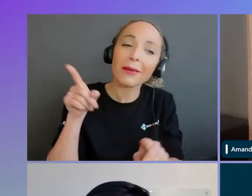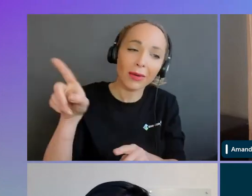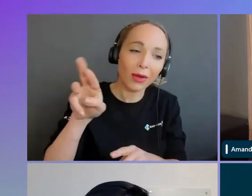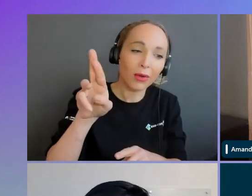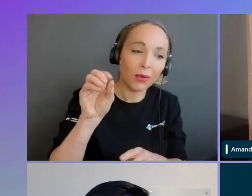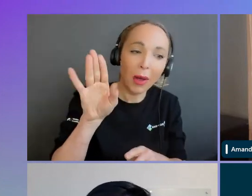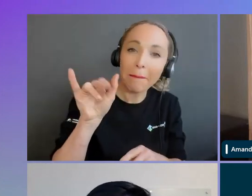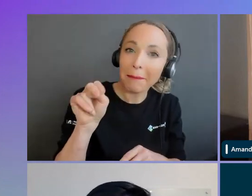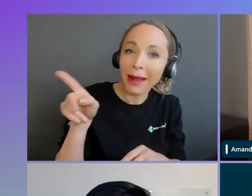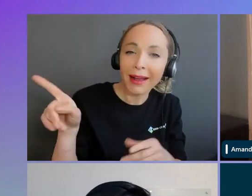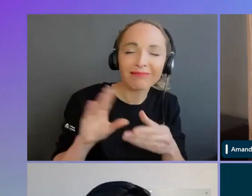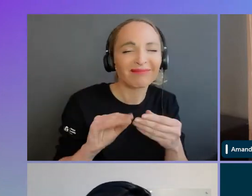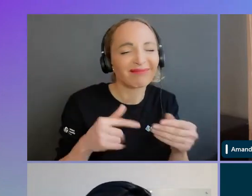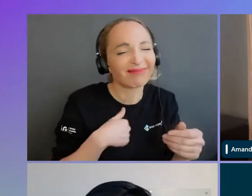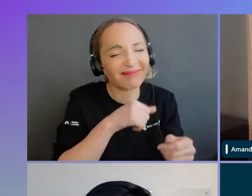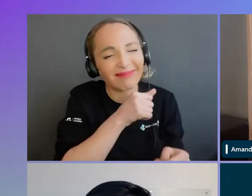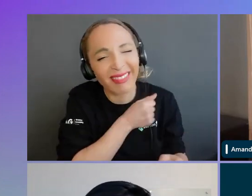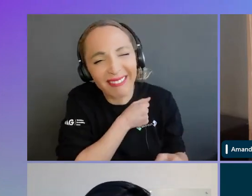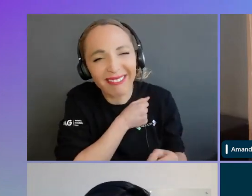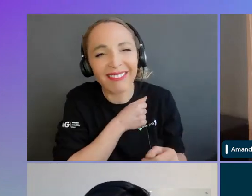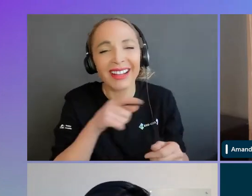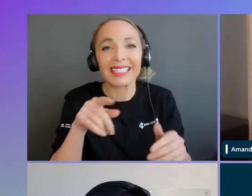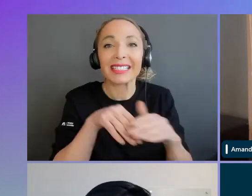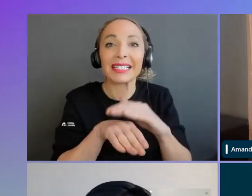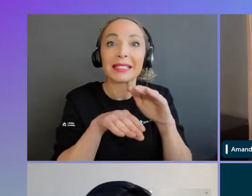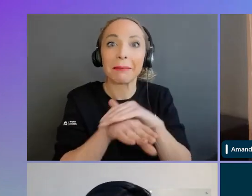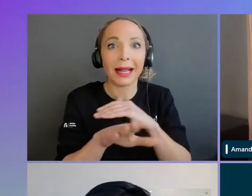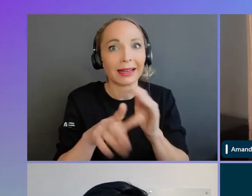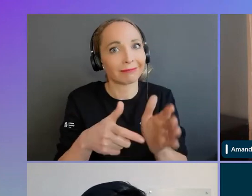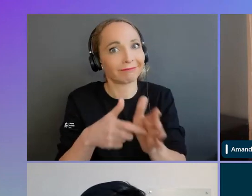acceptance criteria, but did you also need to cover. Sorry, did